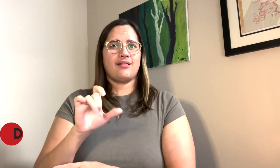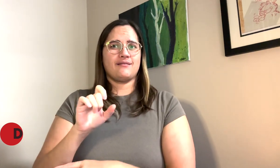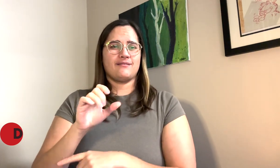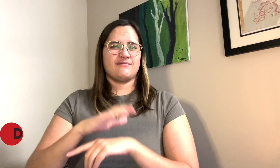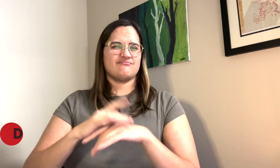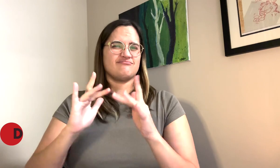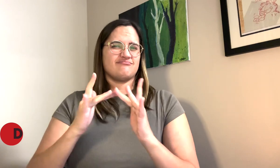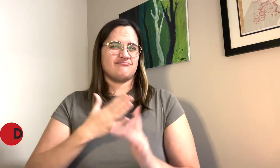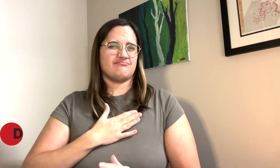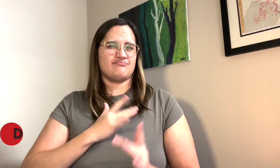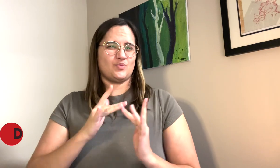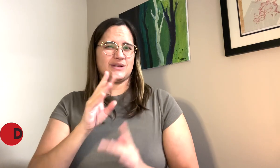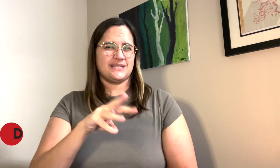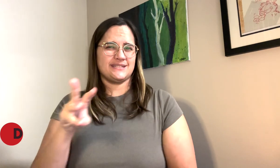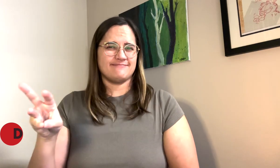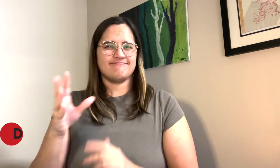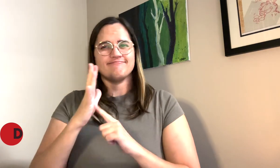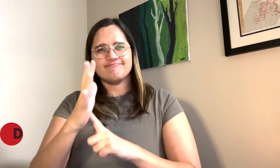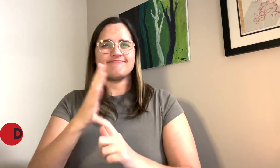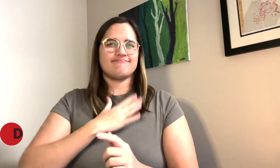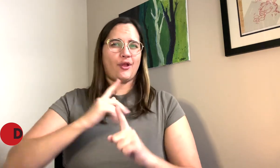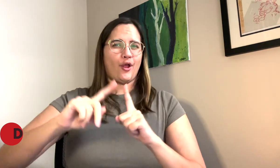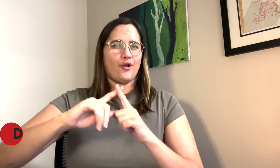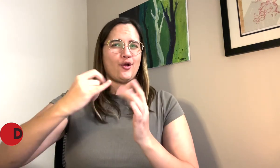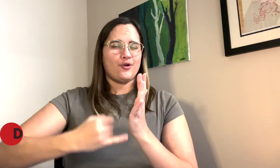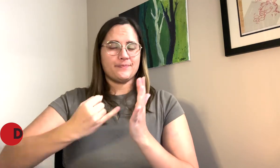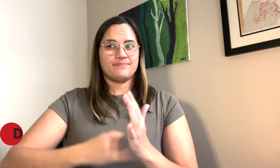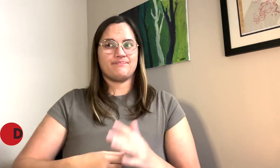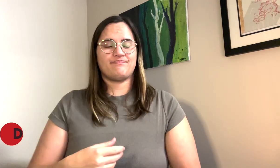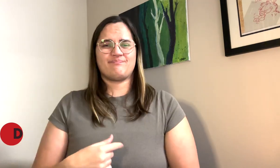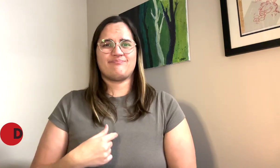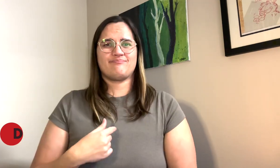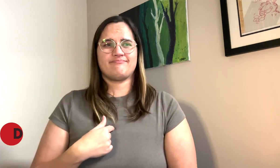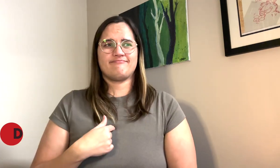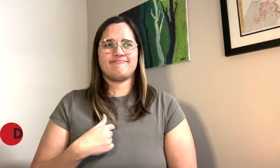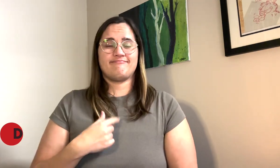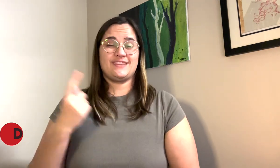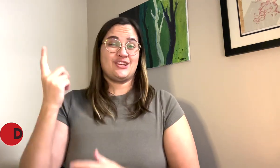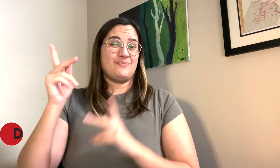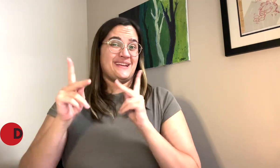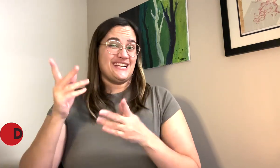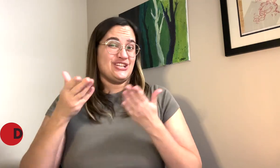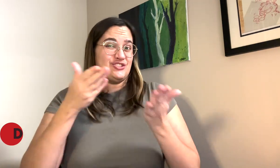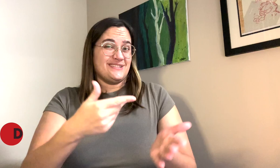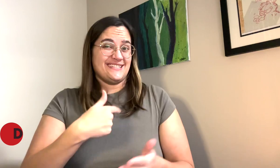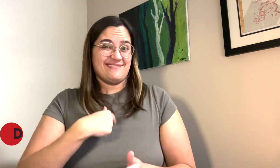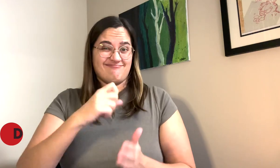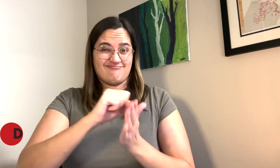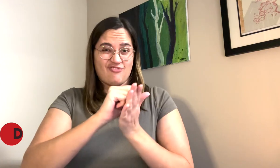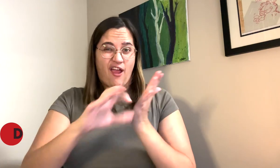People did suggest that I remove “Deaf” and I can’t do that.